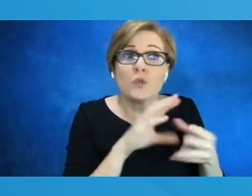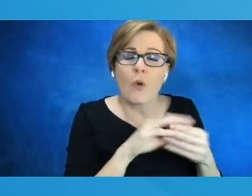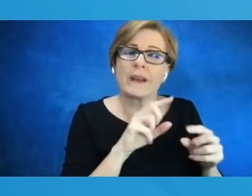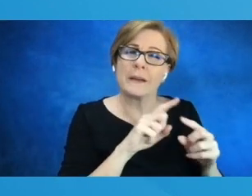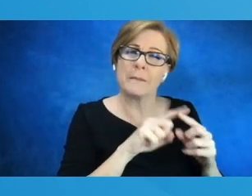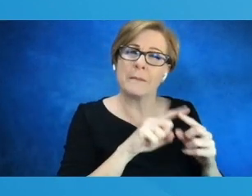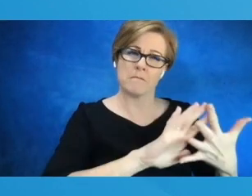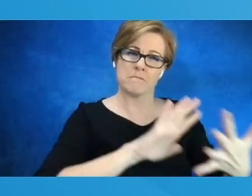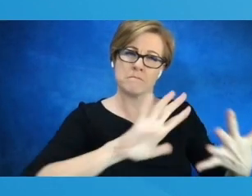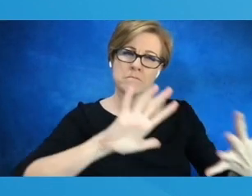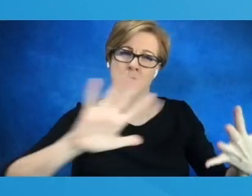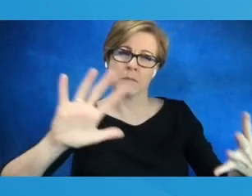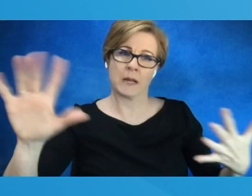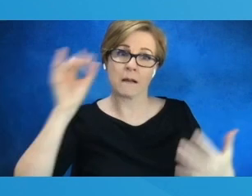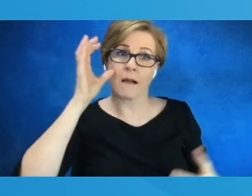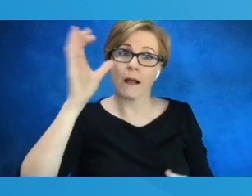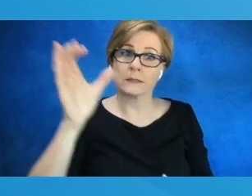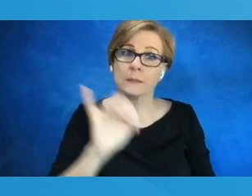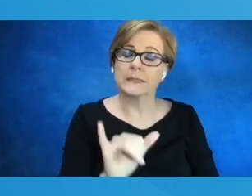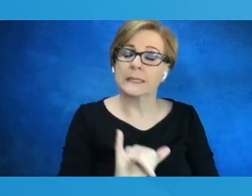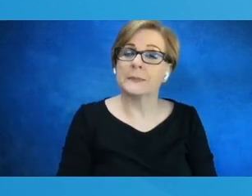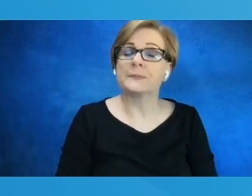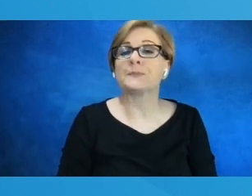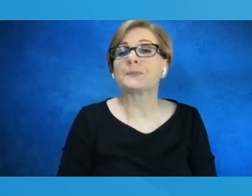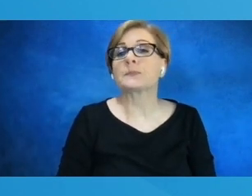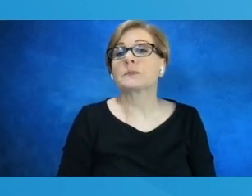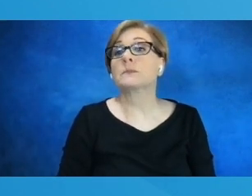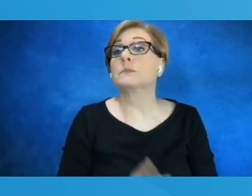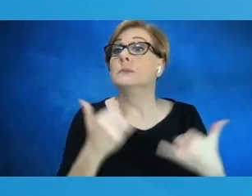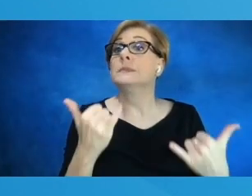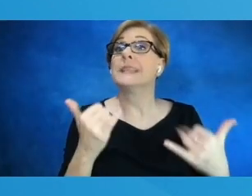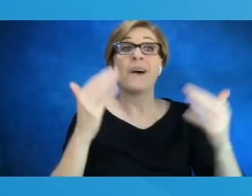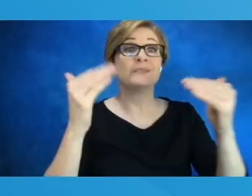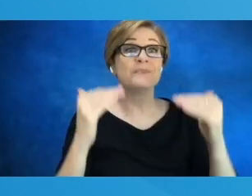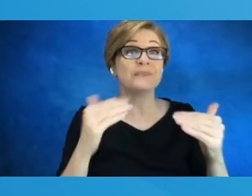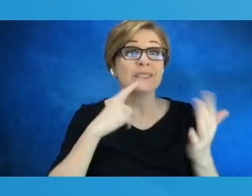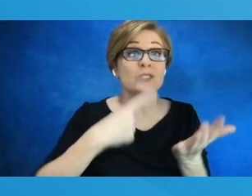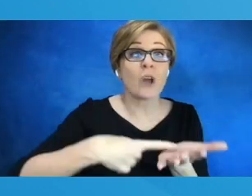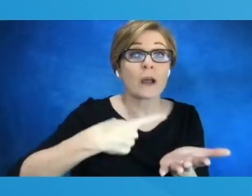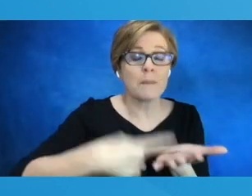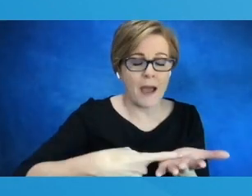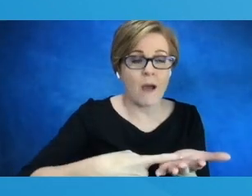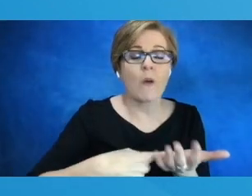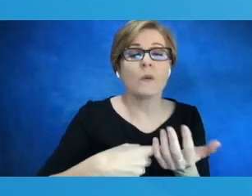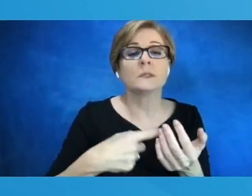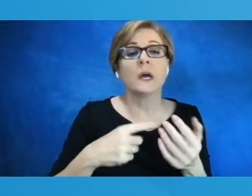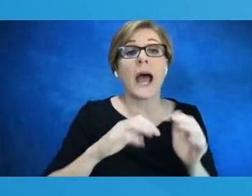Alright, let's jump into classroom connections in our last five minutes.